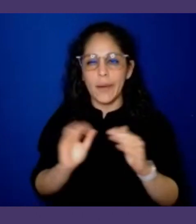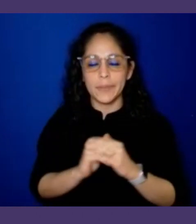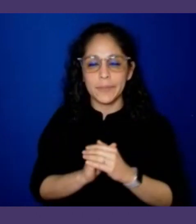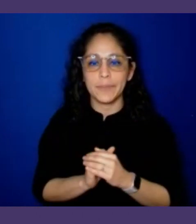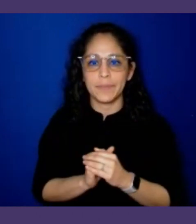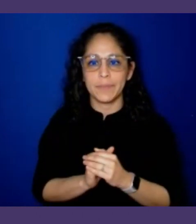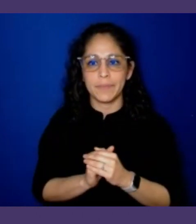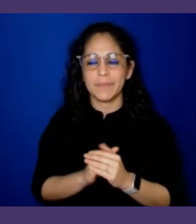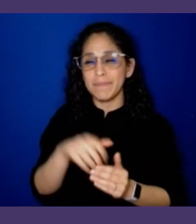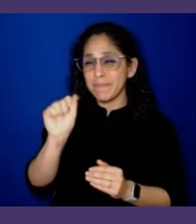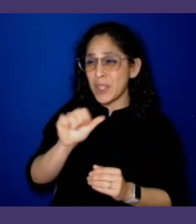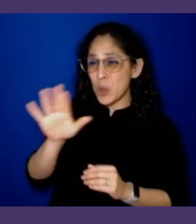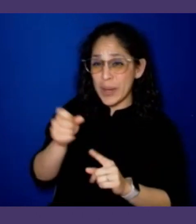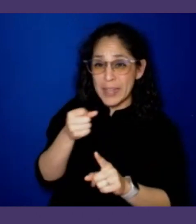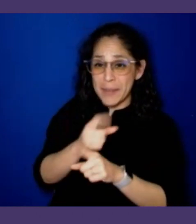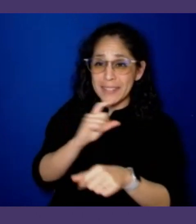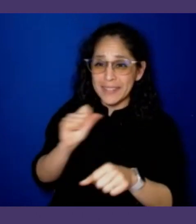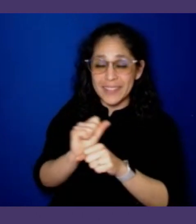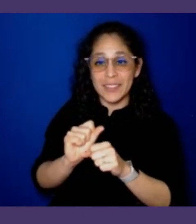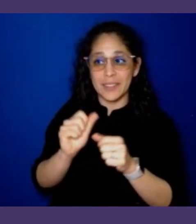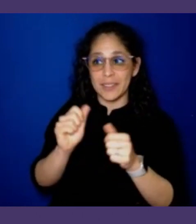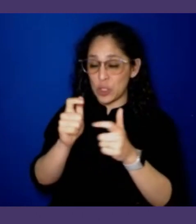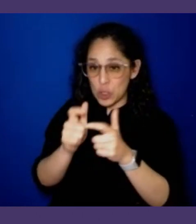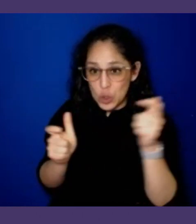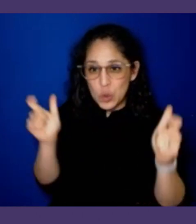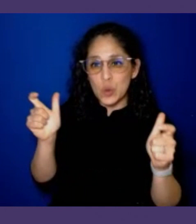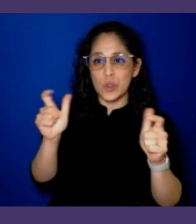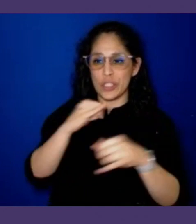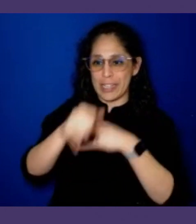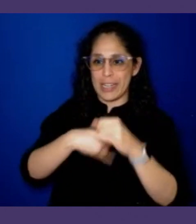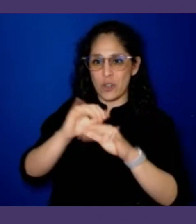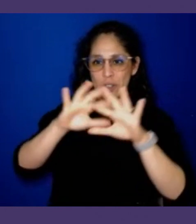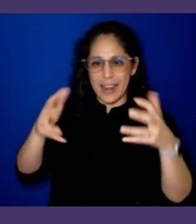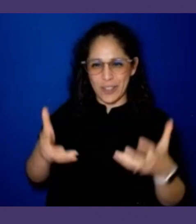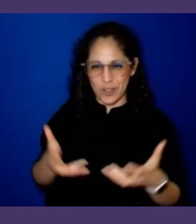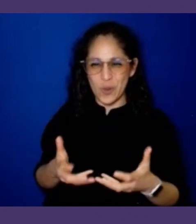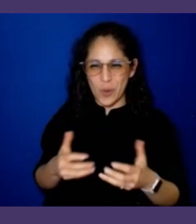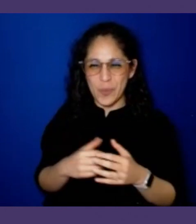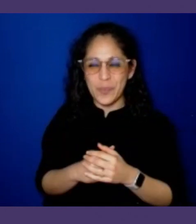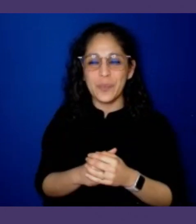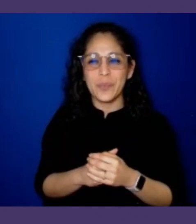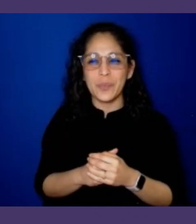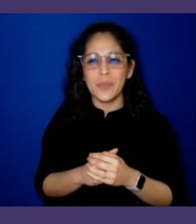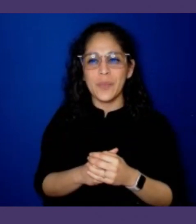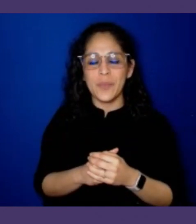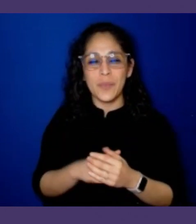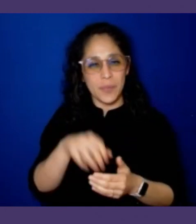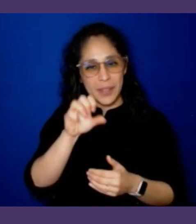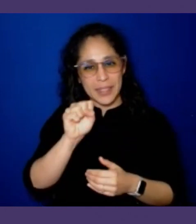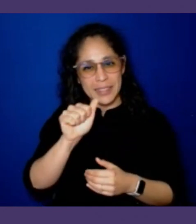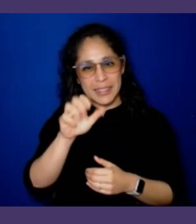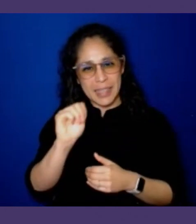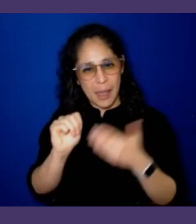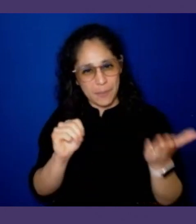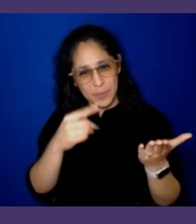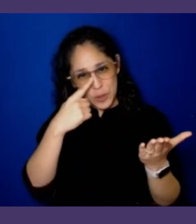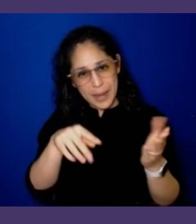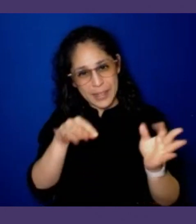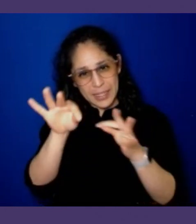international. Can't get much bigger than that. Alright, Sam, could you tell us a little bit about what IAAP does?